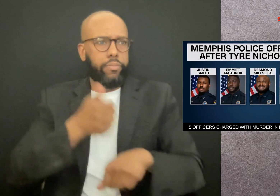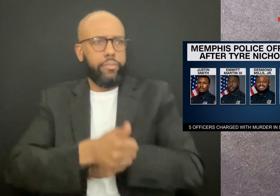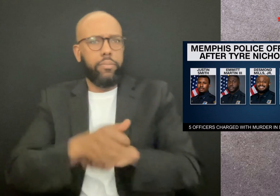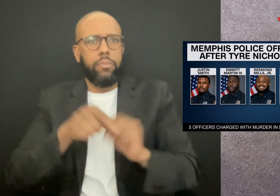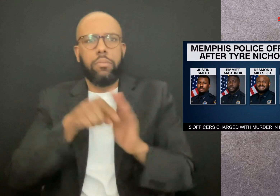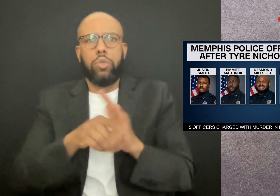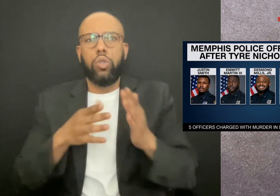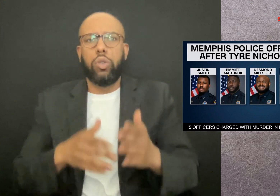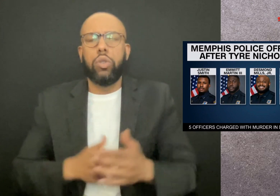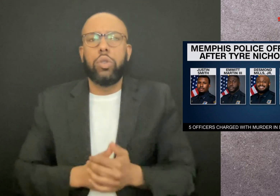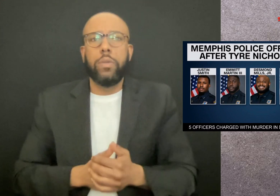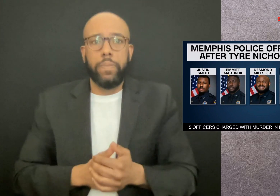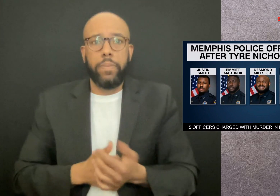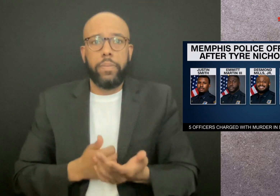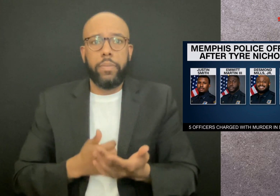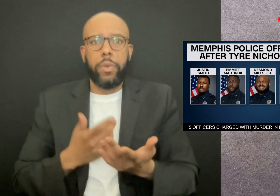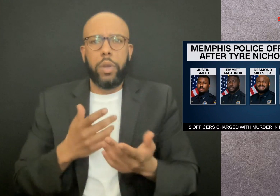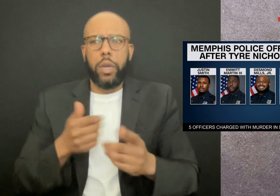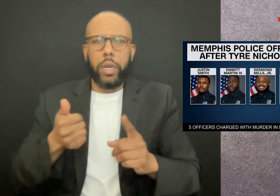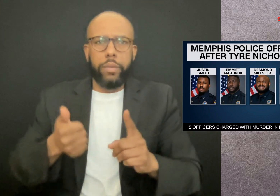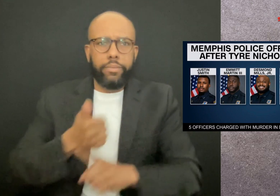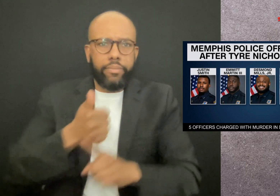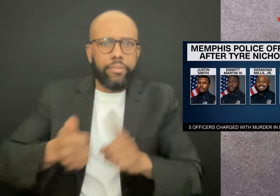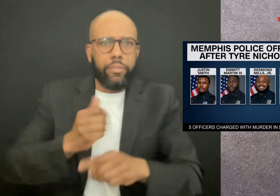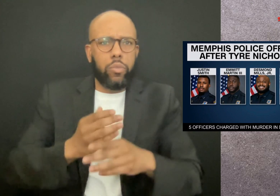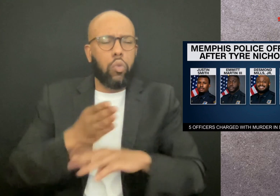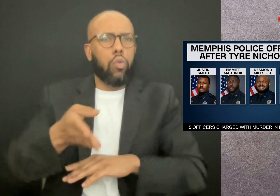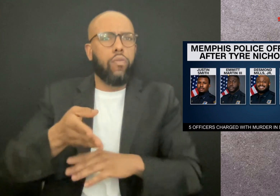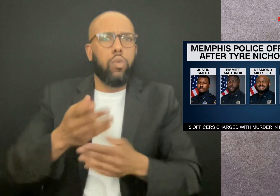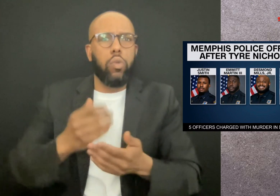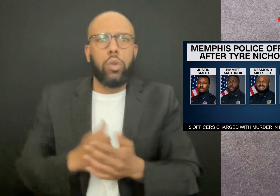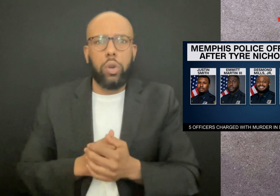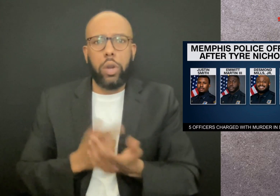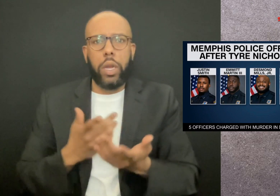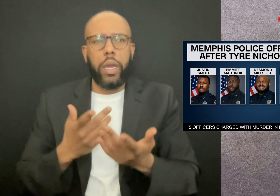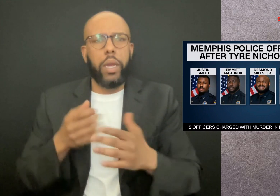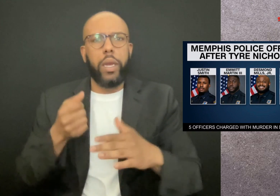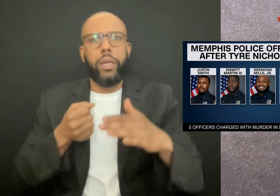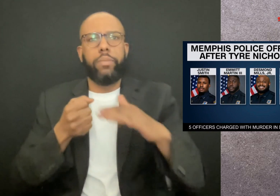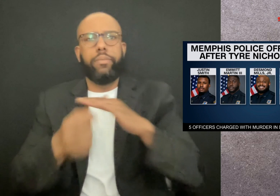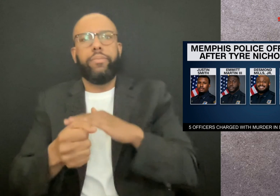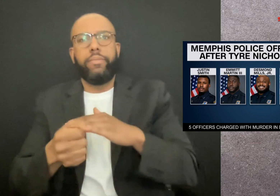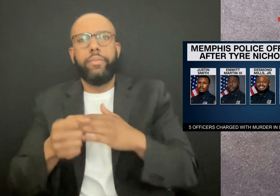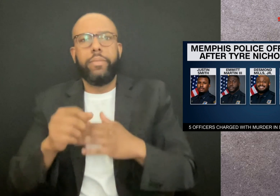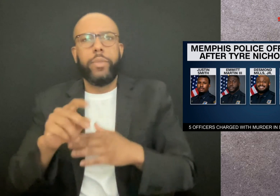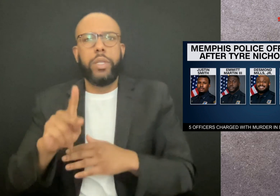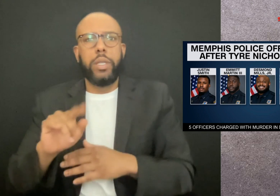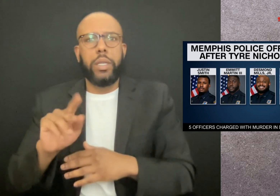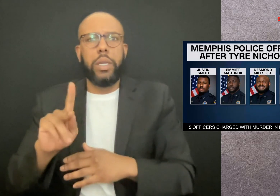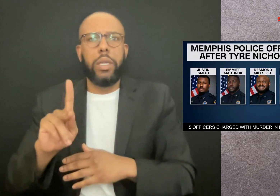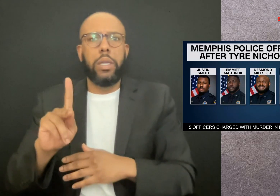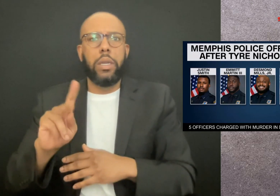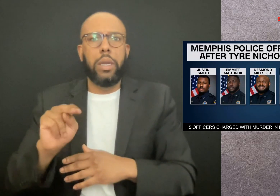second-degree murder aggravated assault and aggravated kidnapping